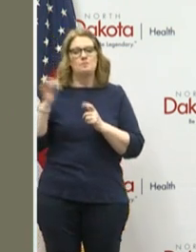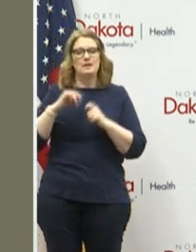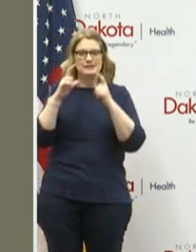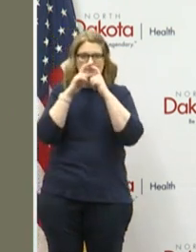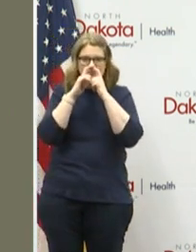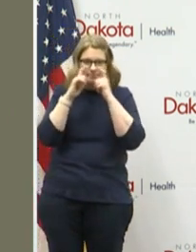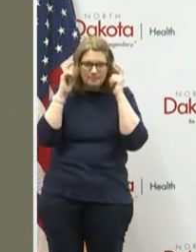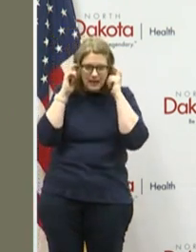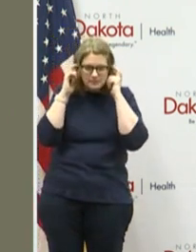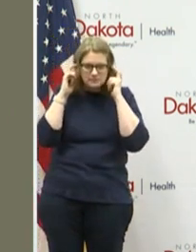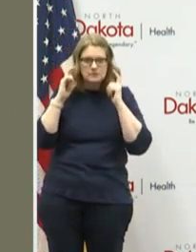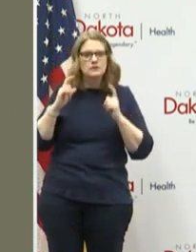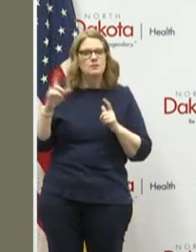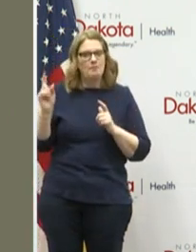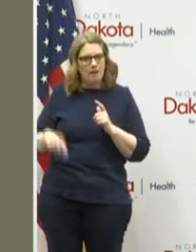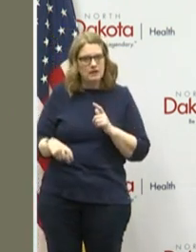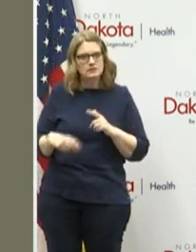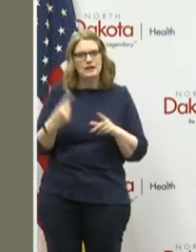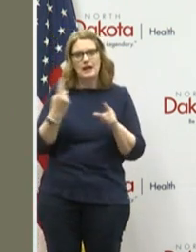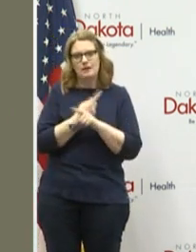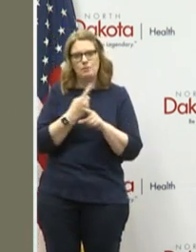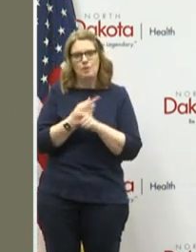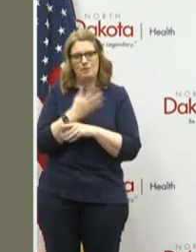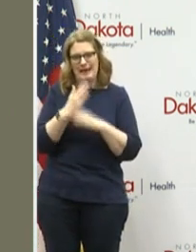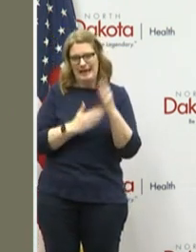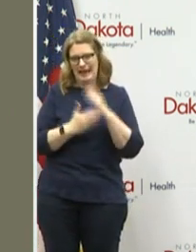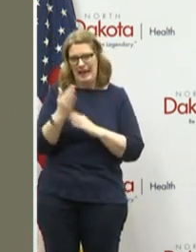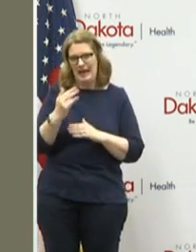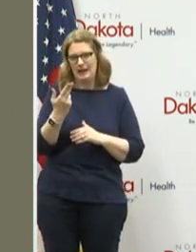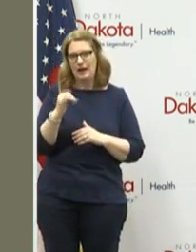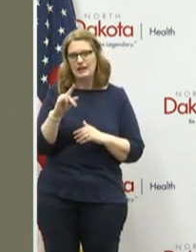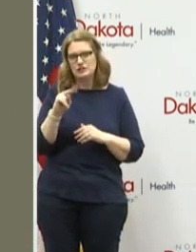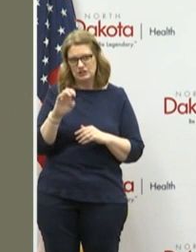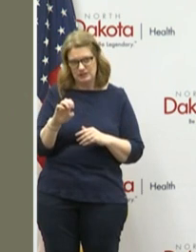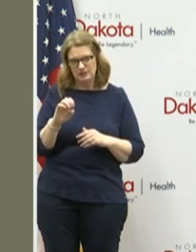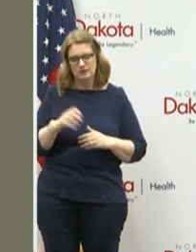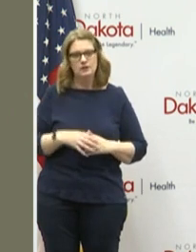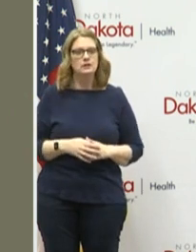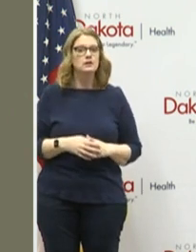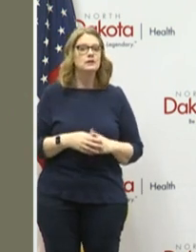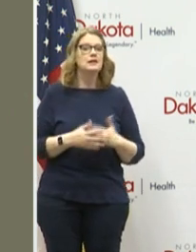WILL INITIALLY OCCUR VIA OUTSIDE VISITS WITH MEASURES OF SOCIAL